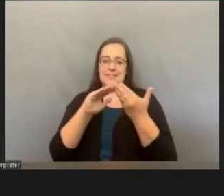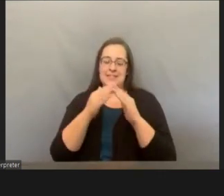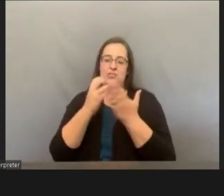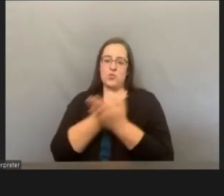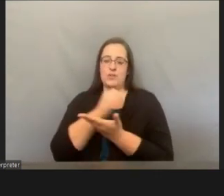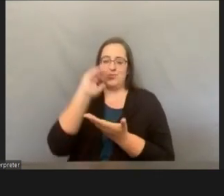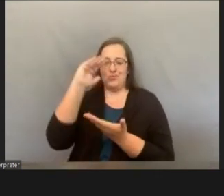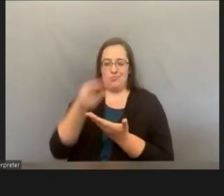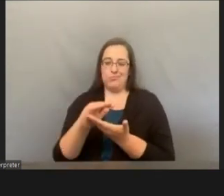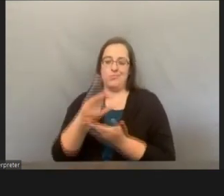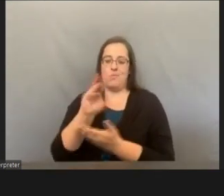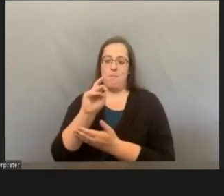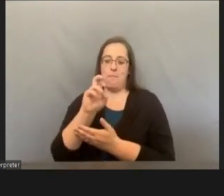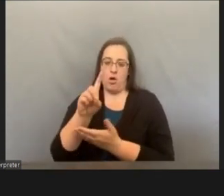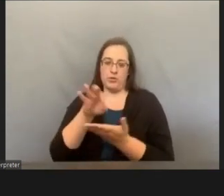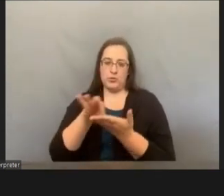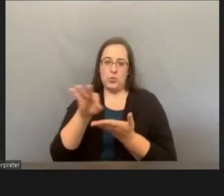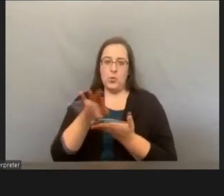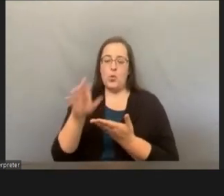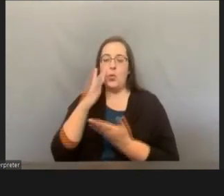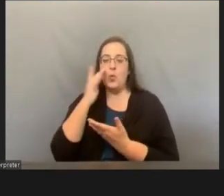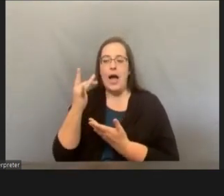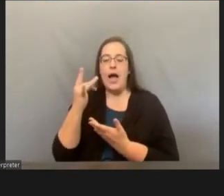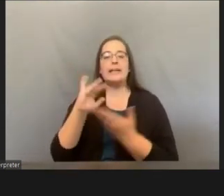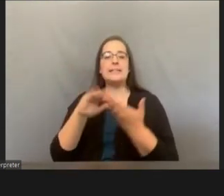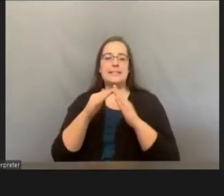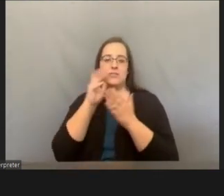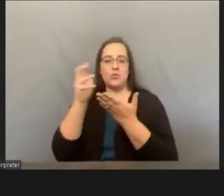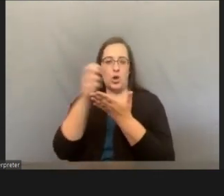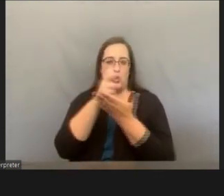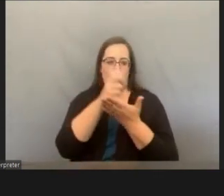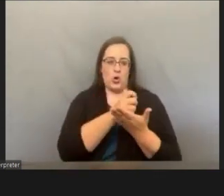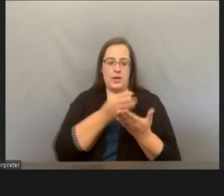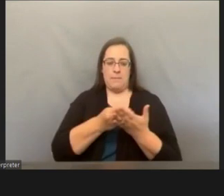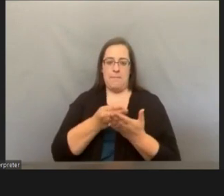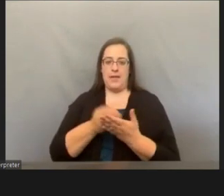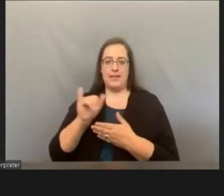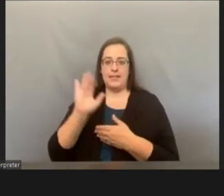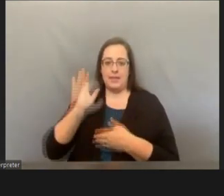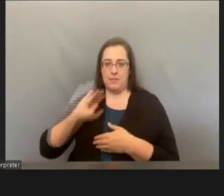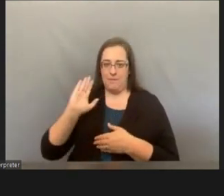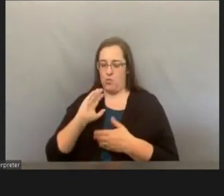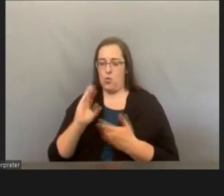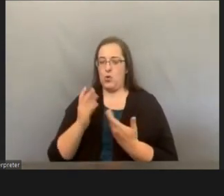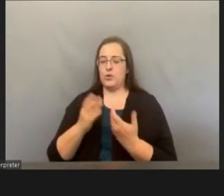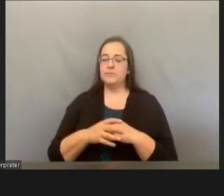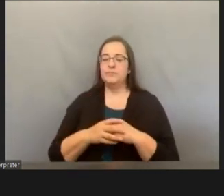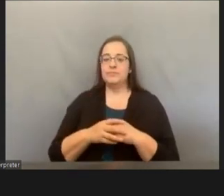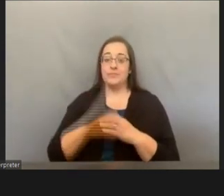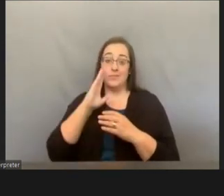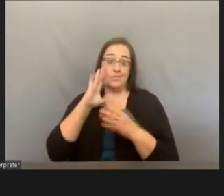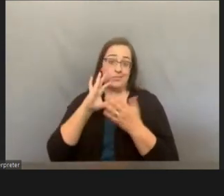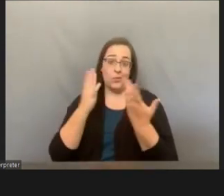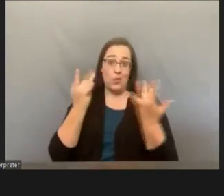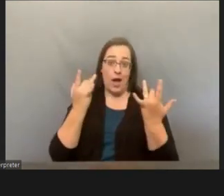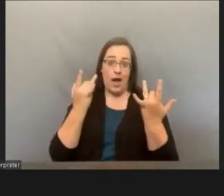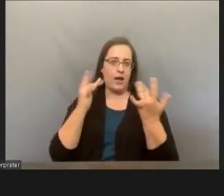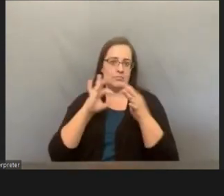THEY'LL BE LOOKING AT EVEN CLOSER IN XML ACCORDING TO THEIR PREDICTIONS WE ARE AT HIGHER RISK TO DROP TO A LOWER BOND